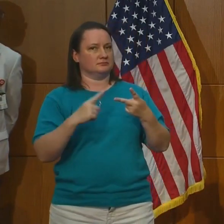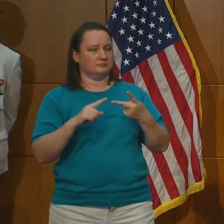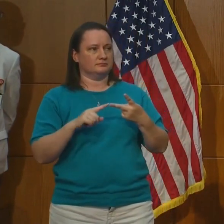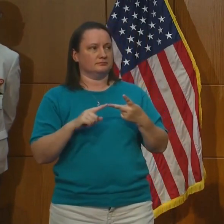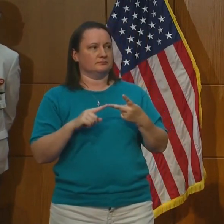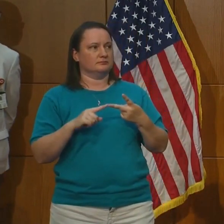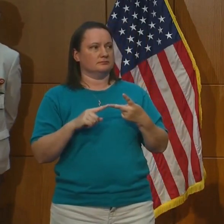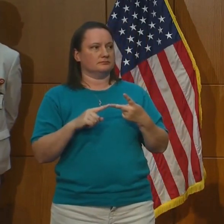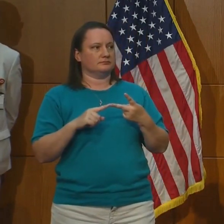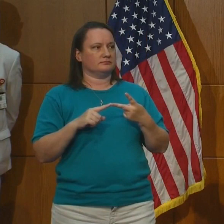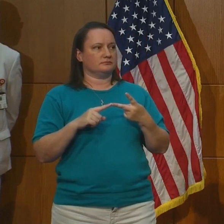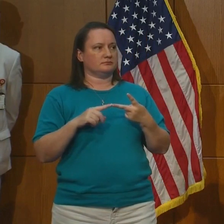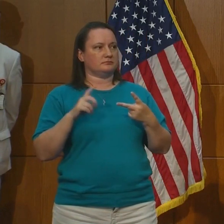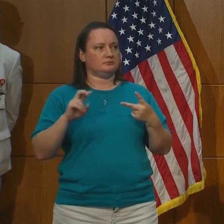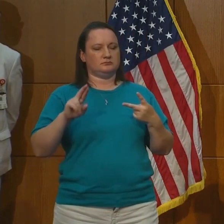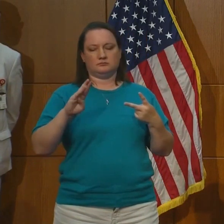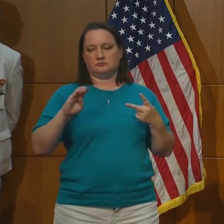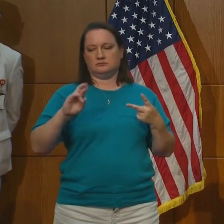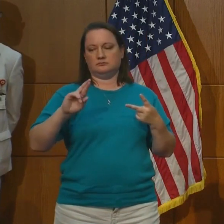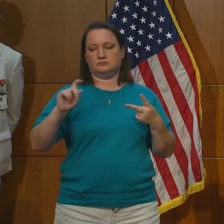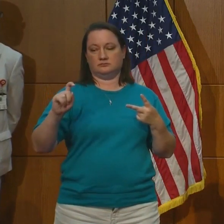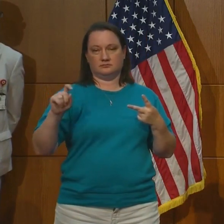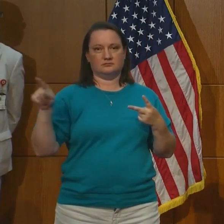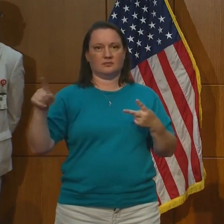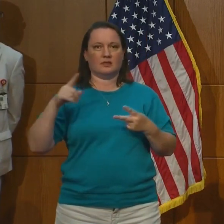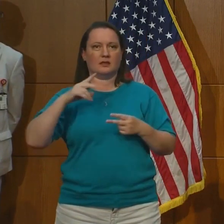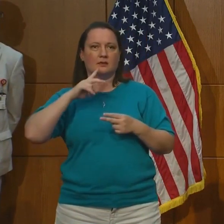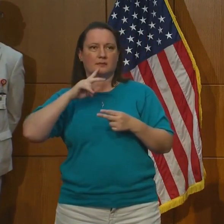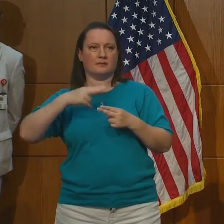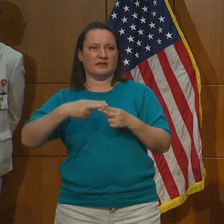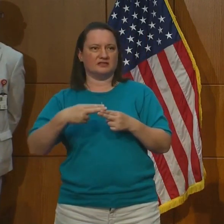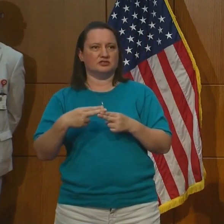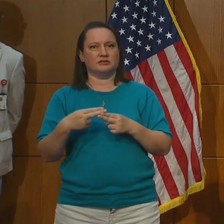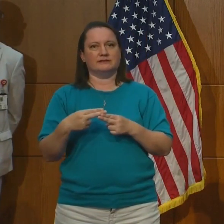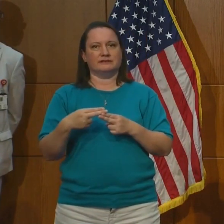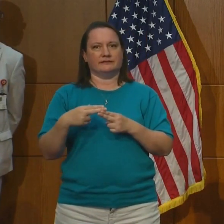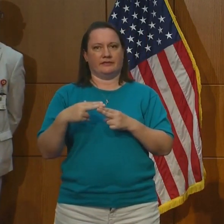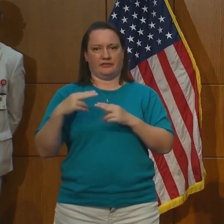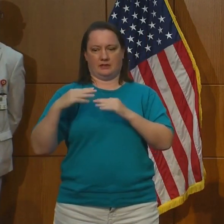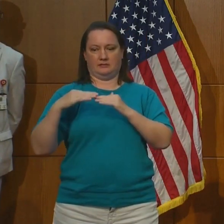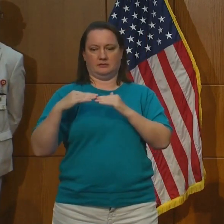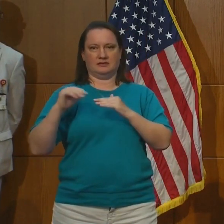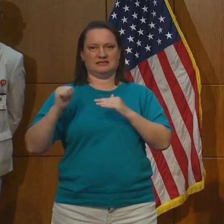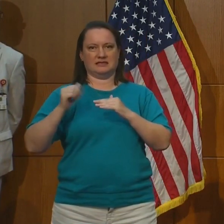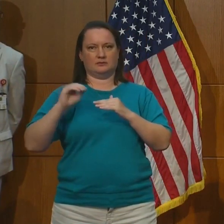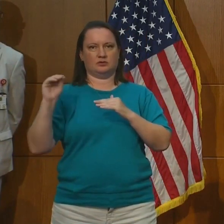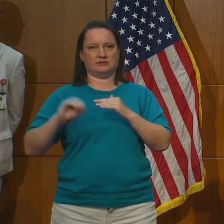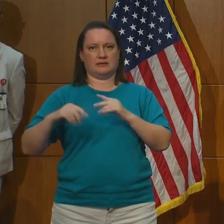LIKE PROCESS AND ONE THAT I BELIEVE COULD HAVE BEEN A WITH